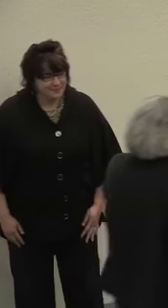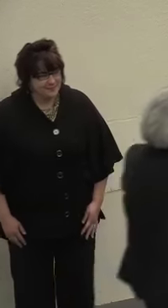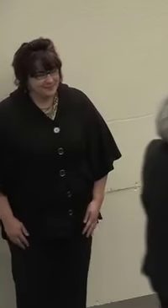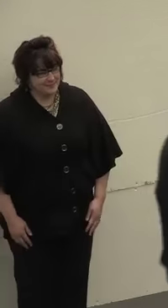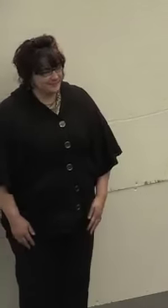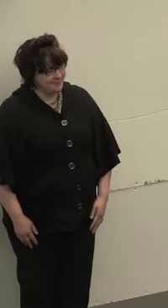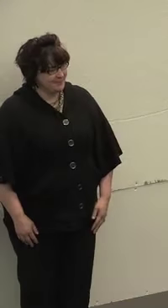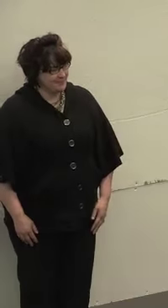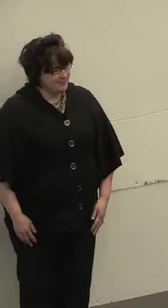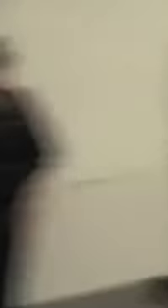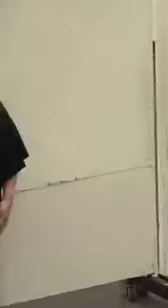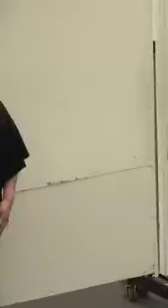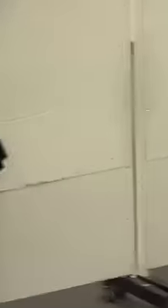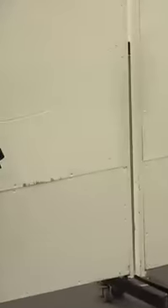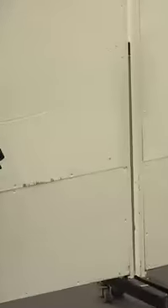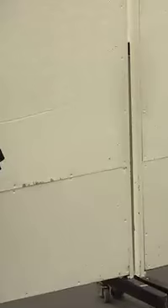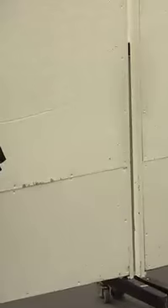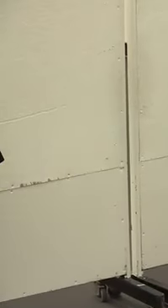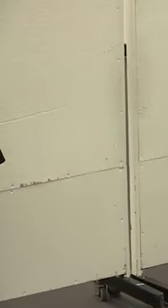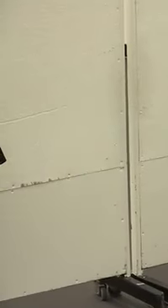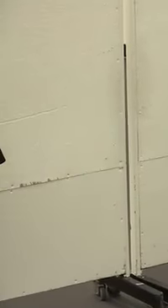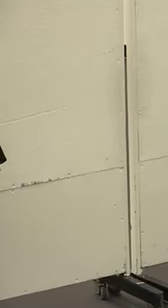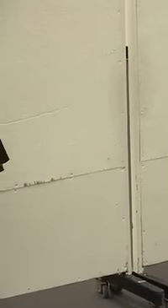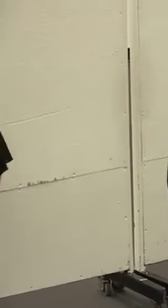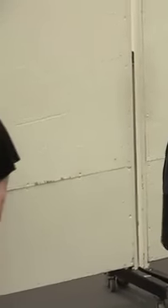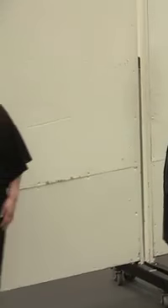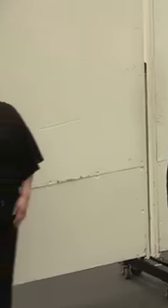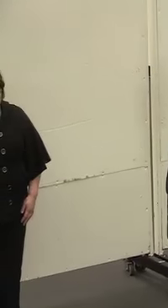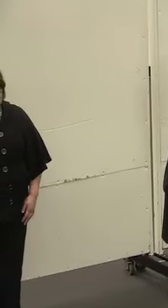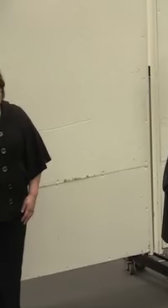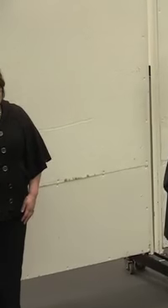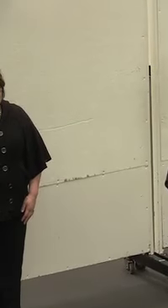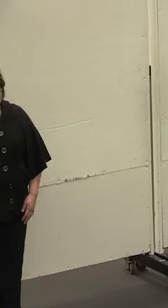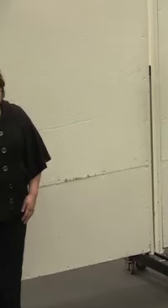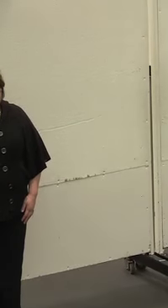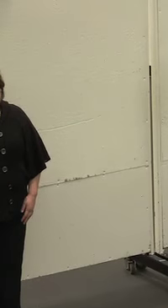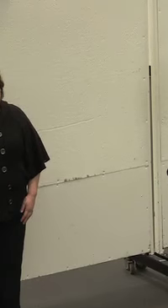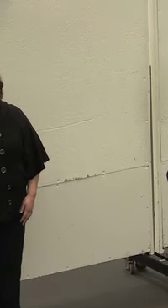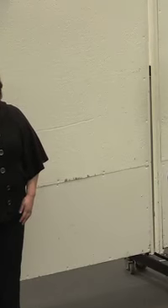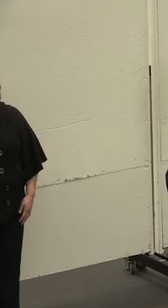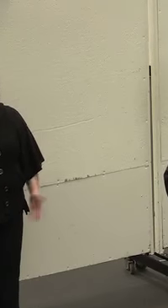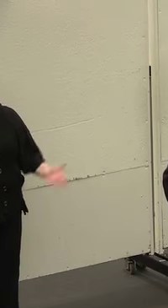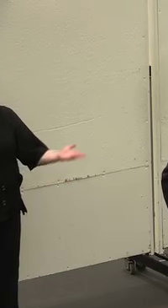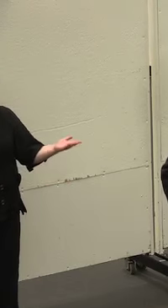I'm going to take a couple of questions. Yeah. So one of the great things about tonight